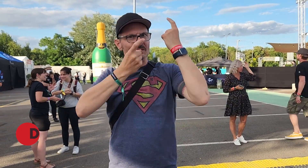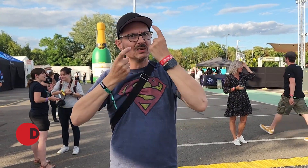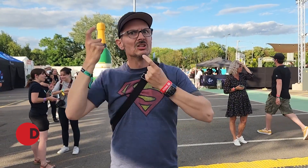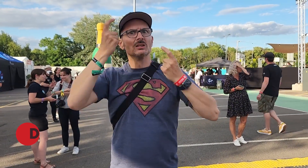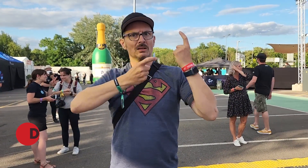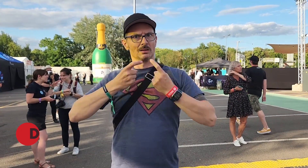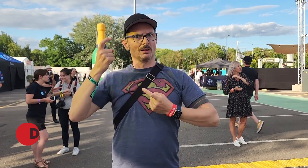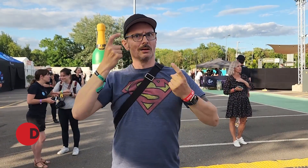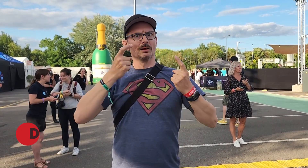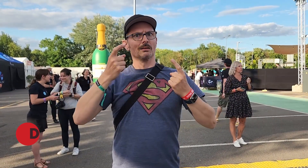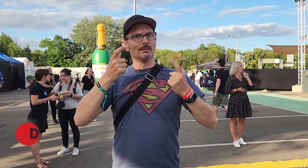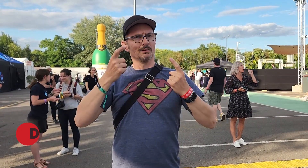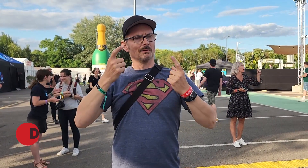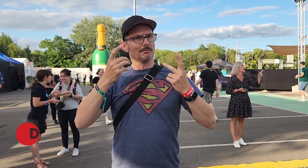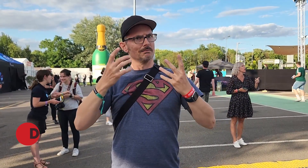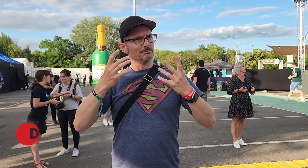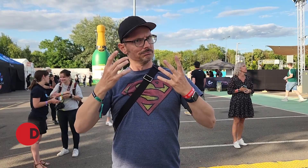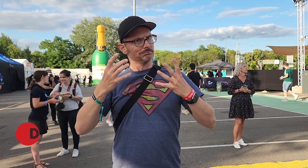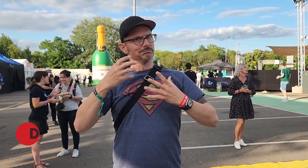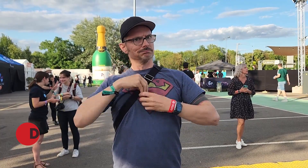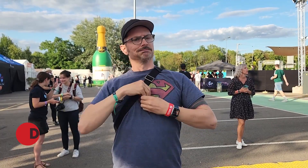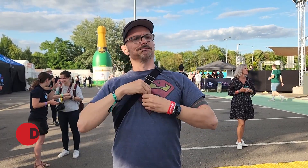thought provoking and eye opening.